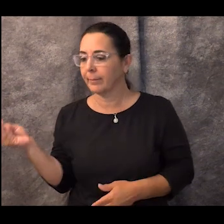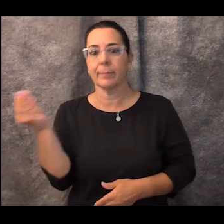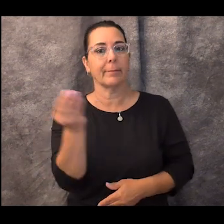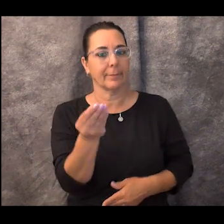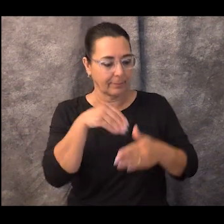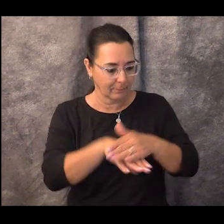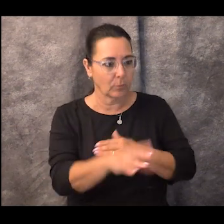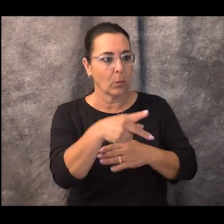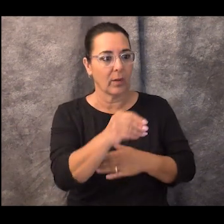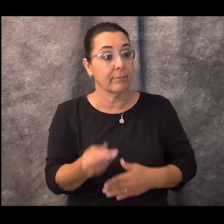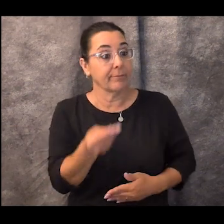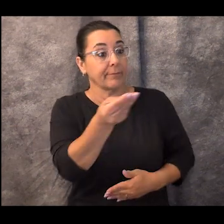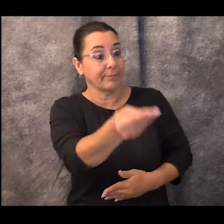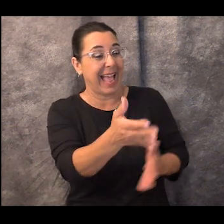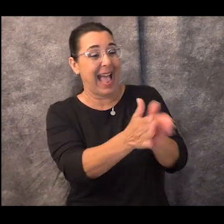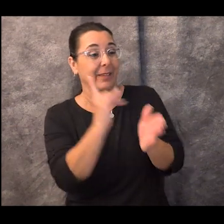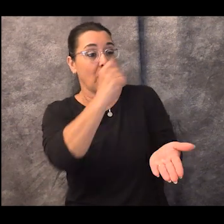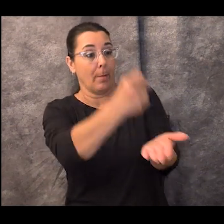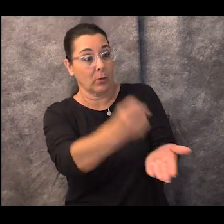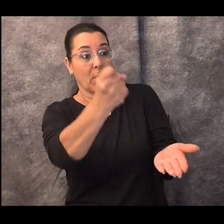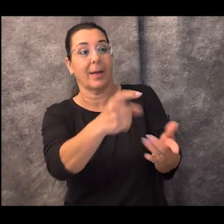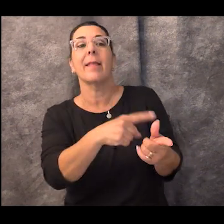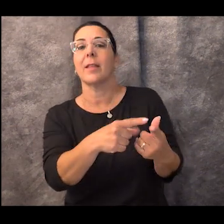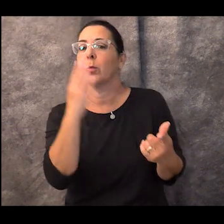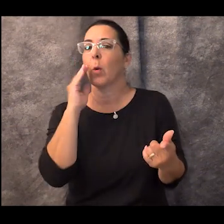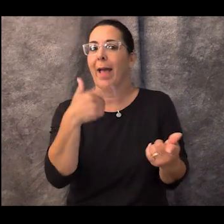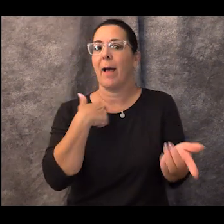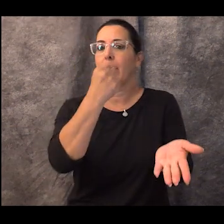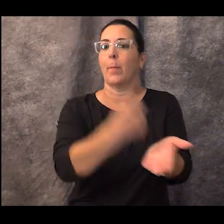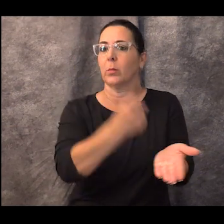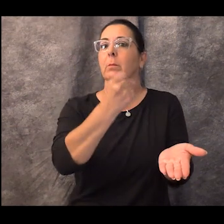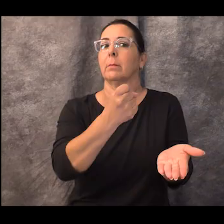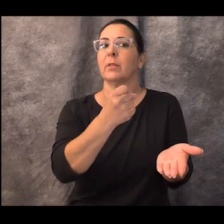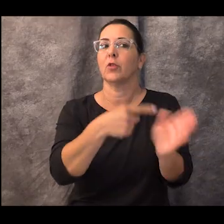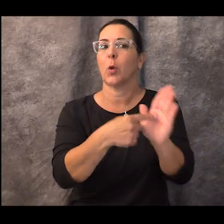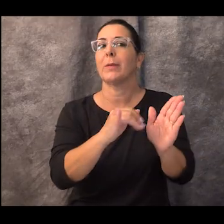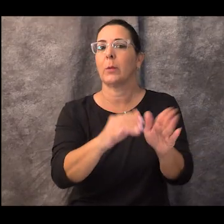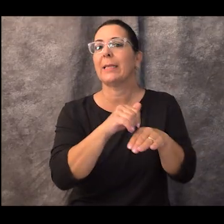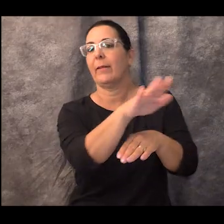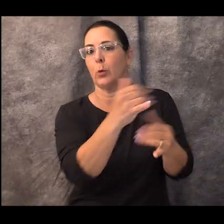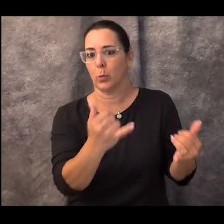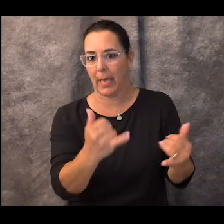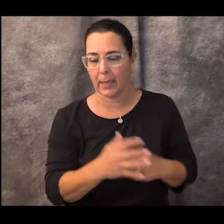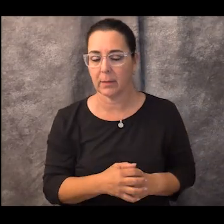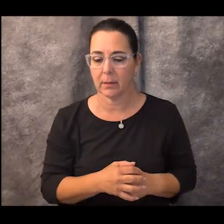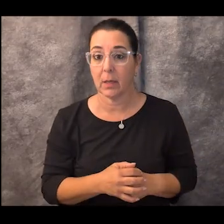If that's something that makes folks nervous, which I get it, and I understand and you think, well, maybe I'll vote in person instead,